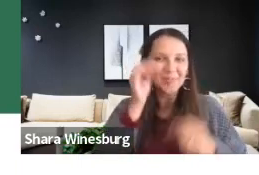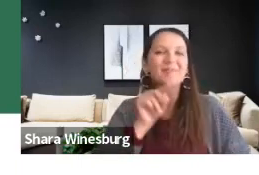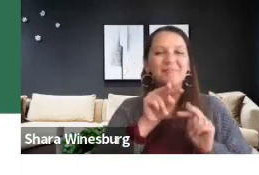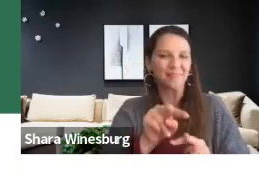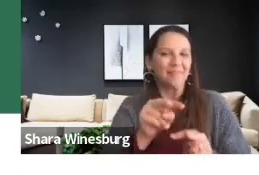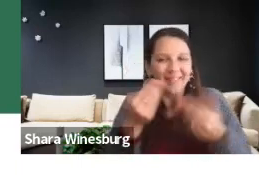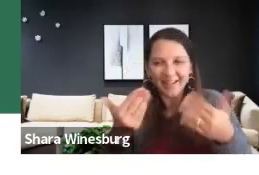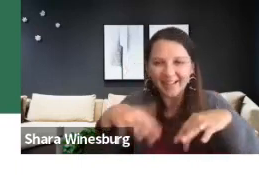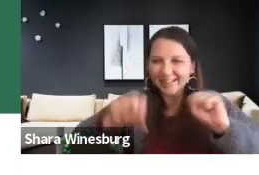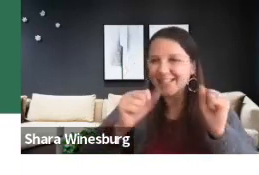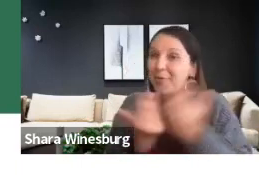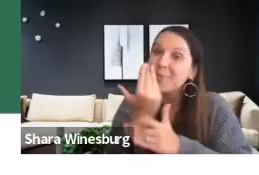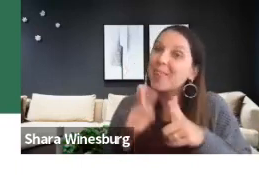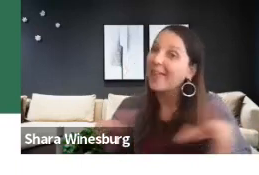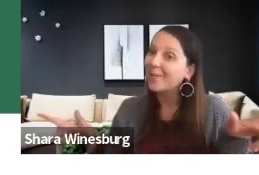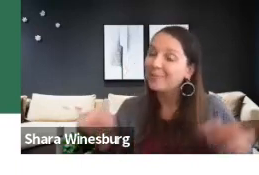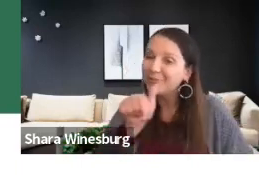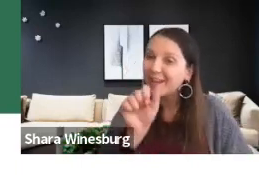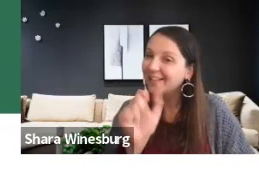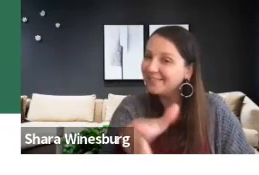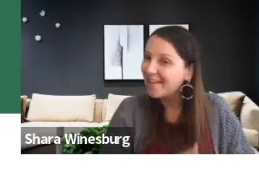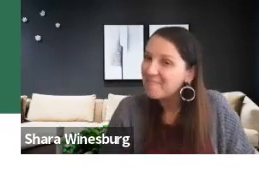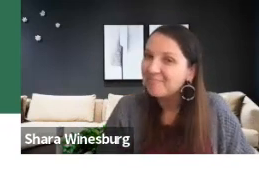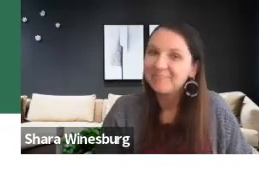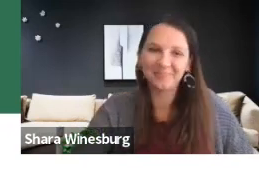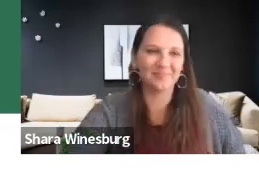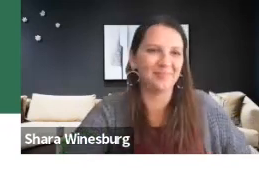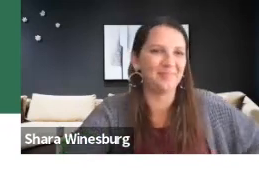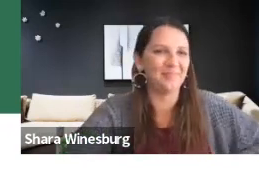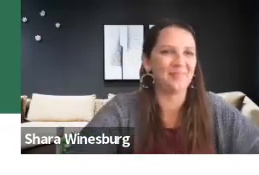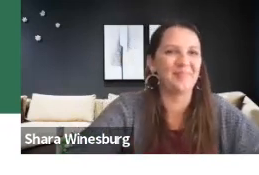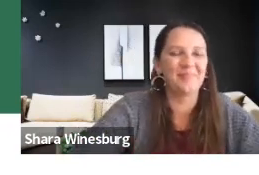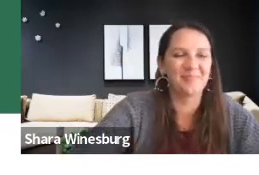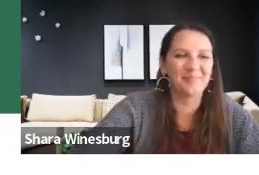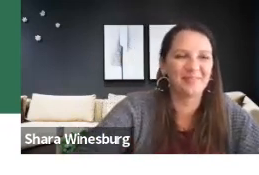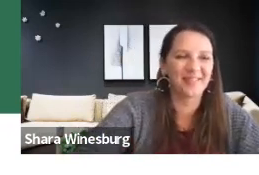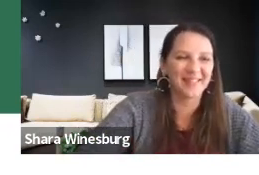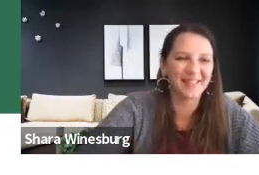set those New Year's resolutions by looking at these dates and register yourself for class